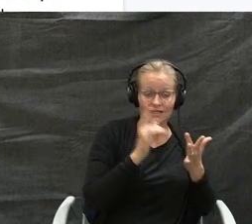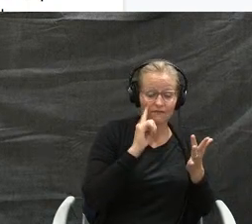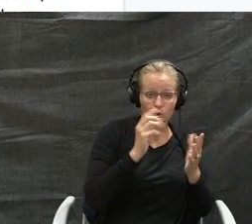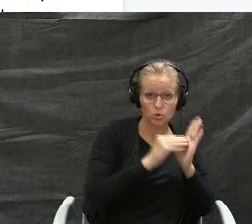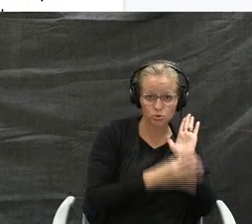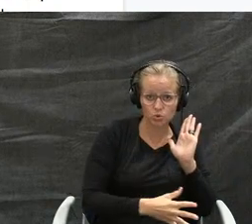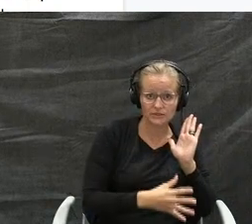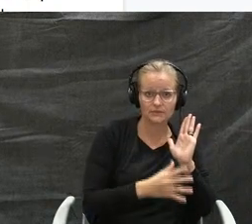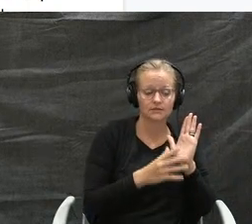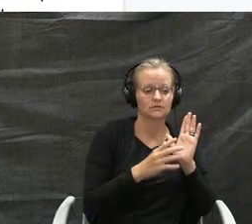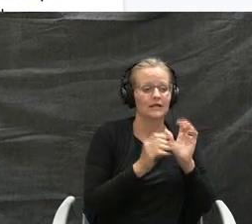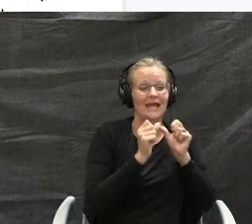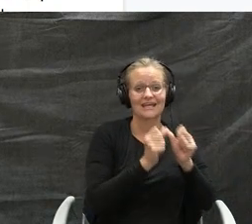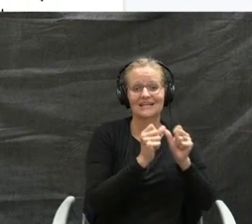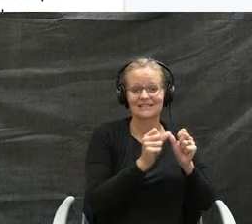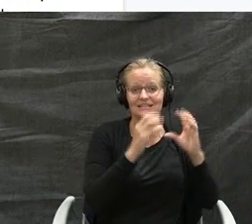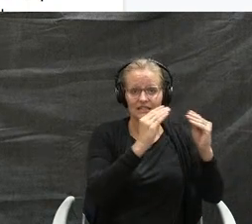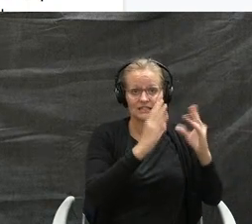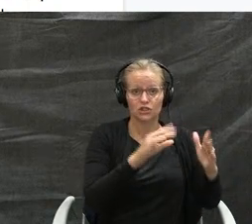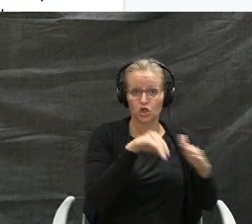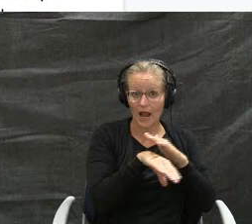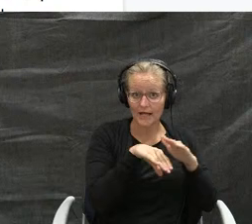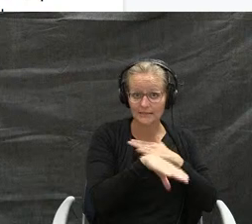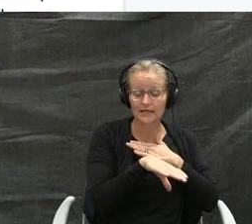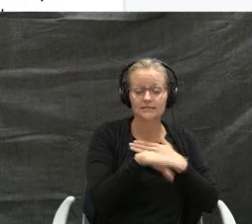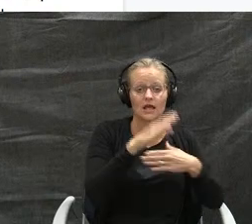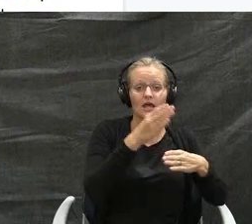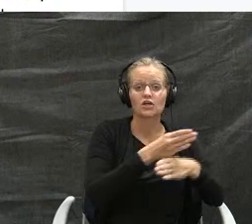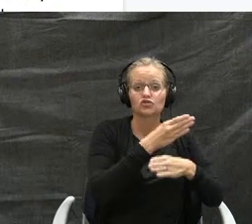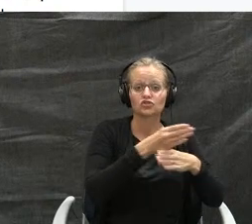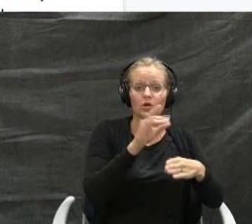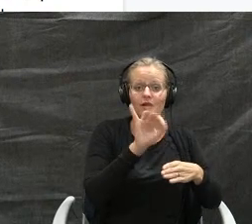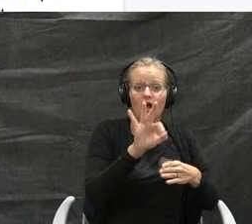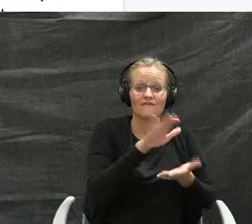access, a sharing of the academic load. Because at school